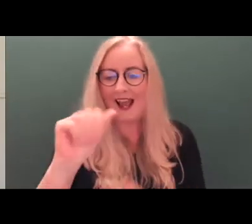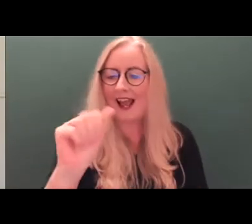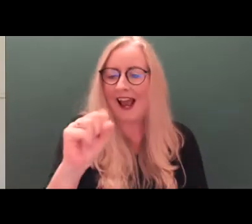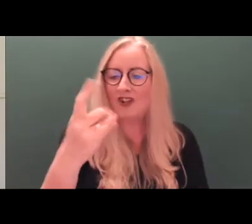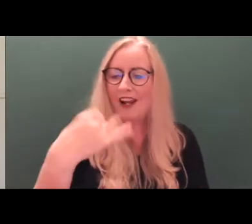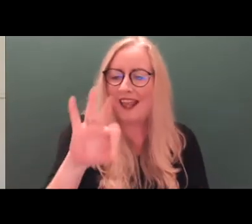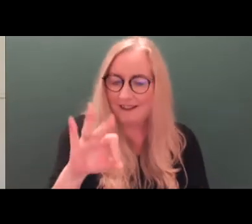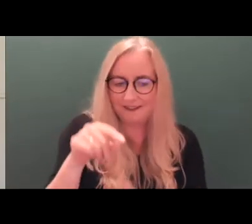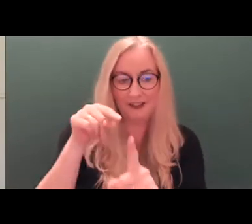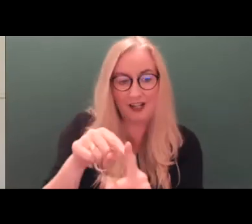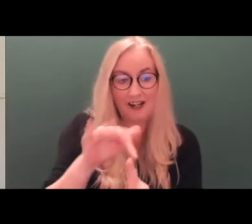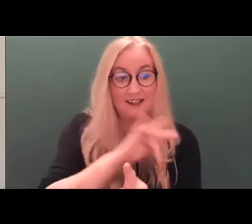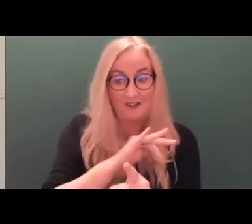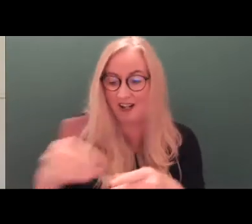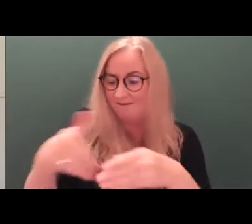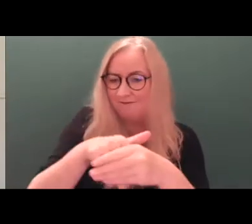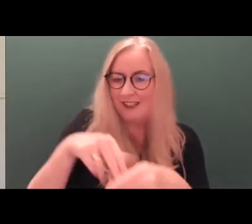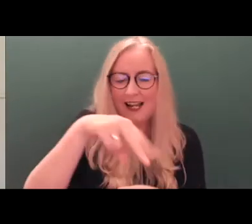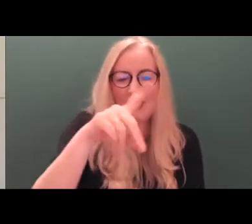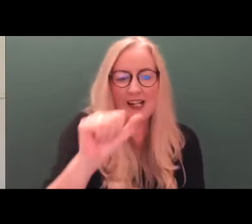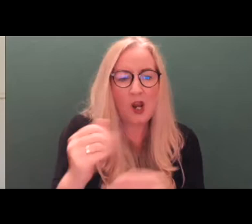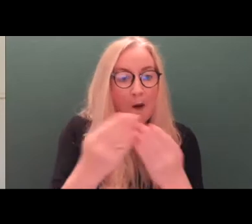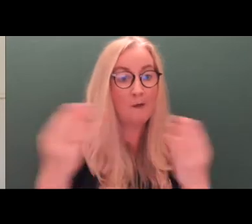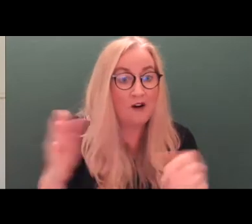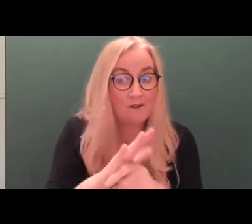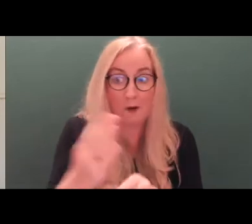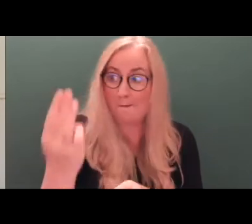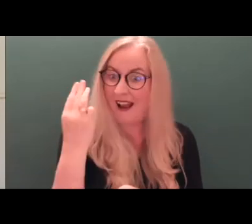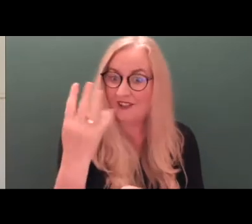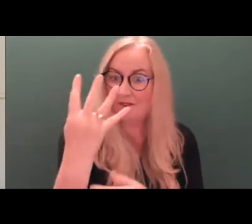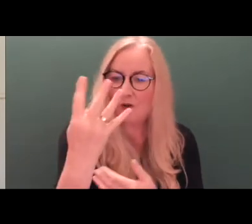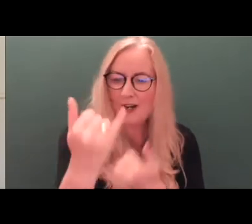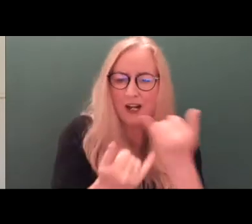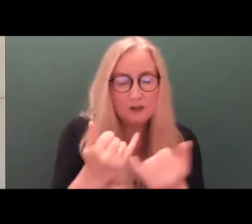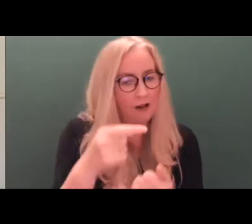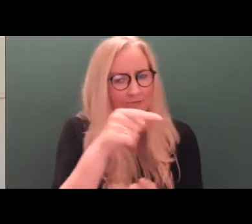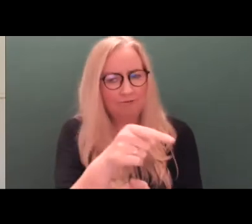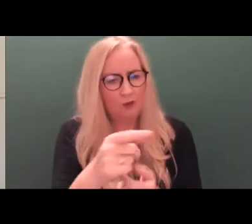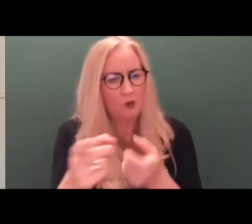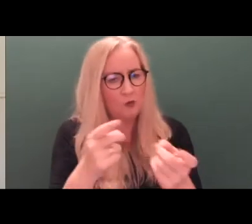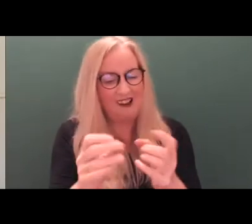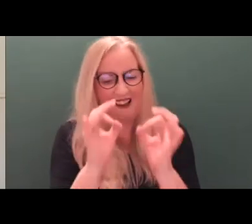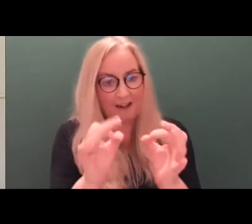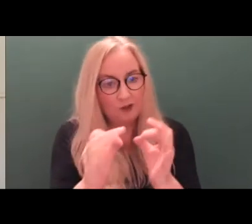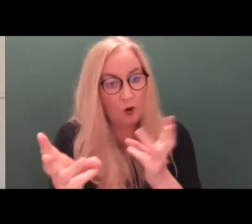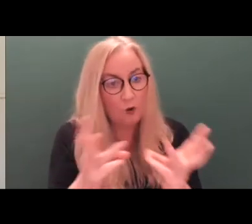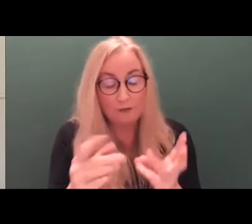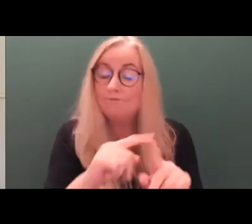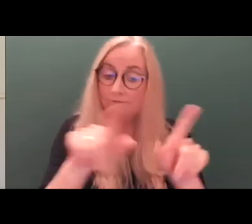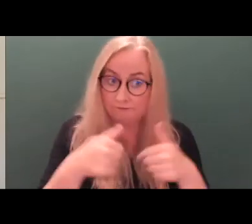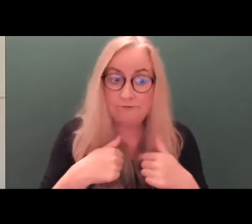has been on our NDA board for the past four years doing excellent work. We are so happy that Helen,